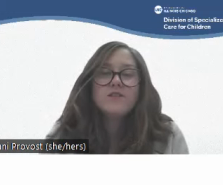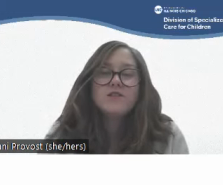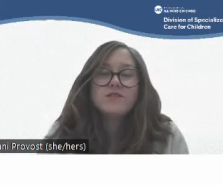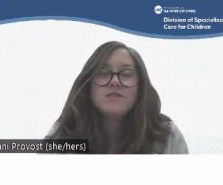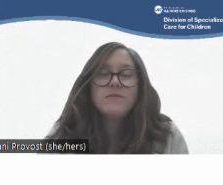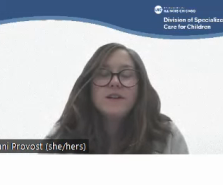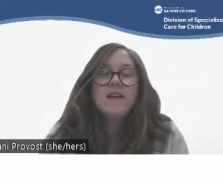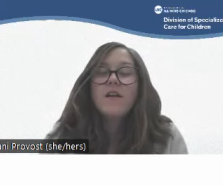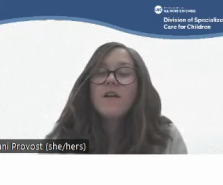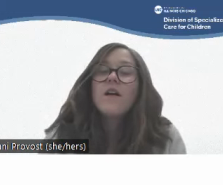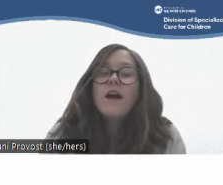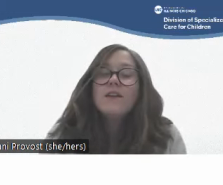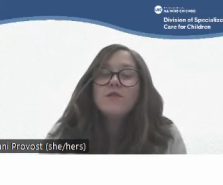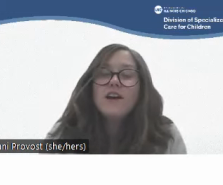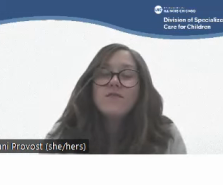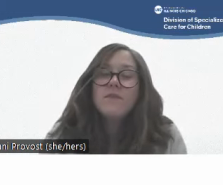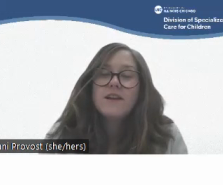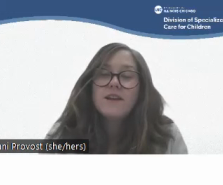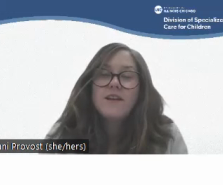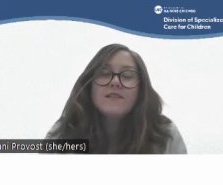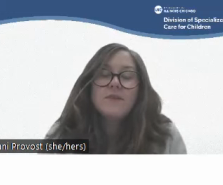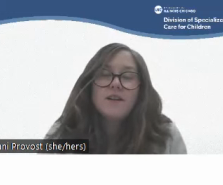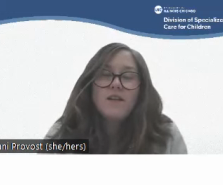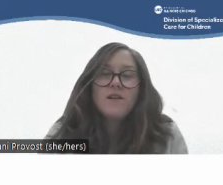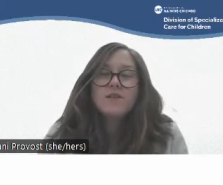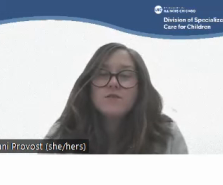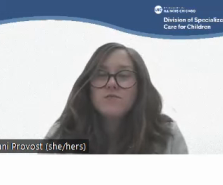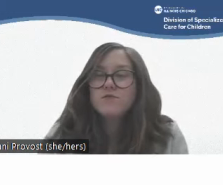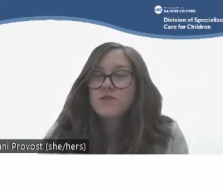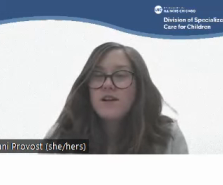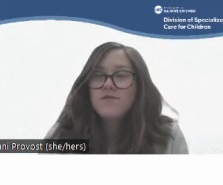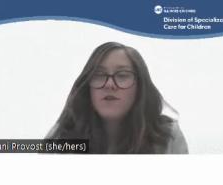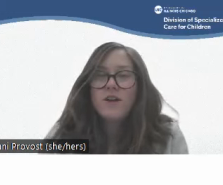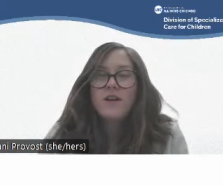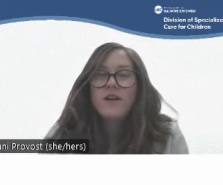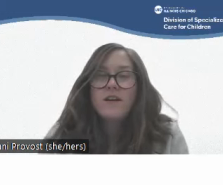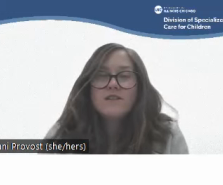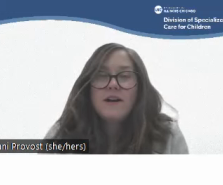private insurance and Medicare and you could have Medicaid and Medicare so just kind of know that it